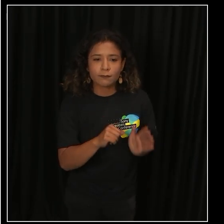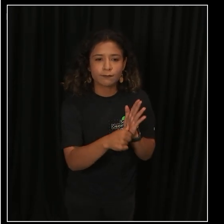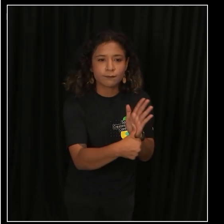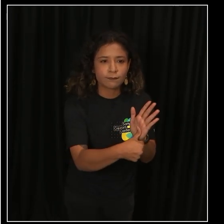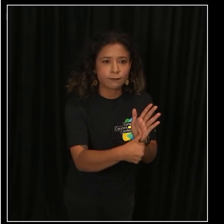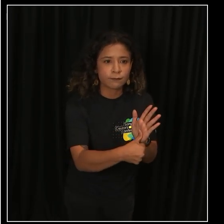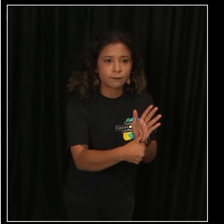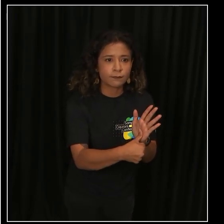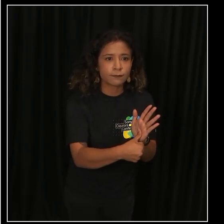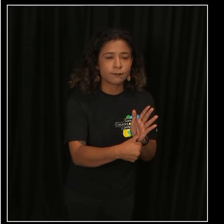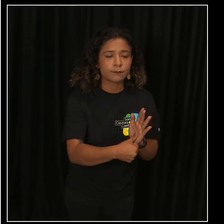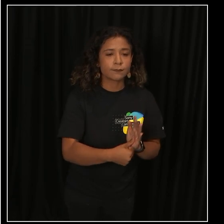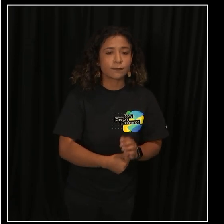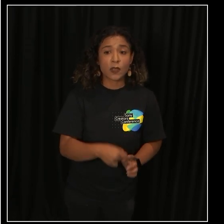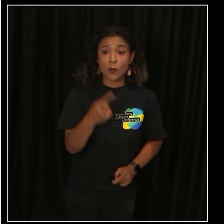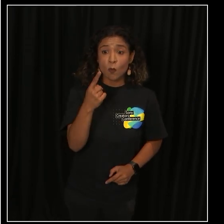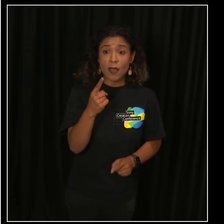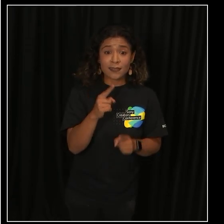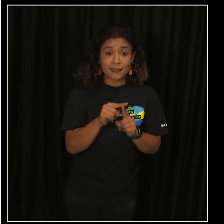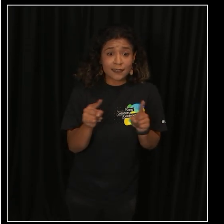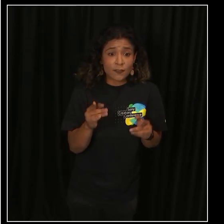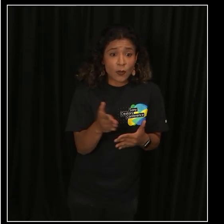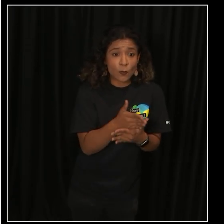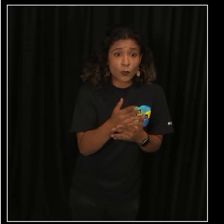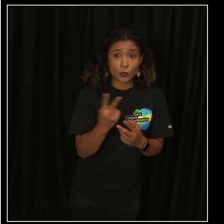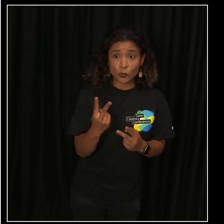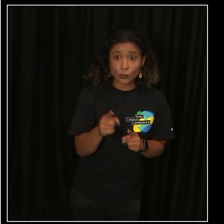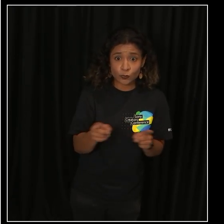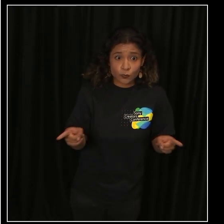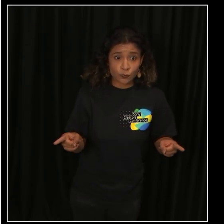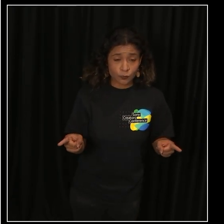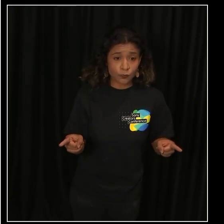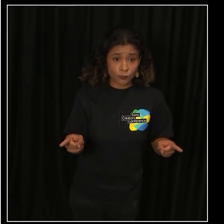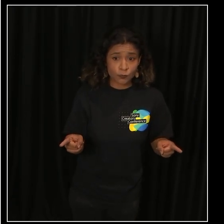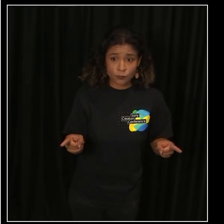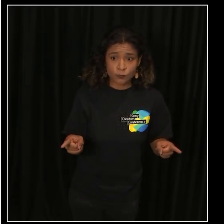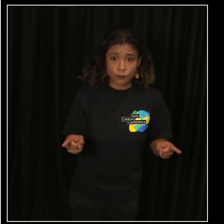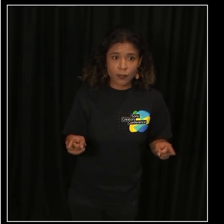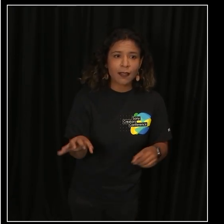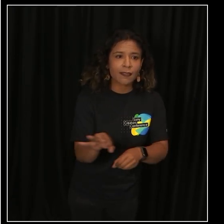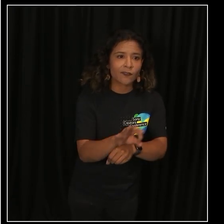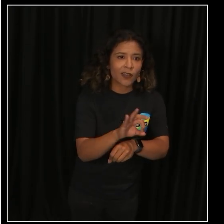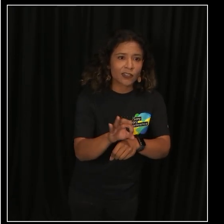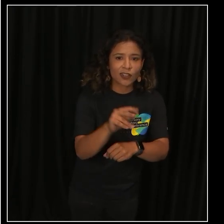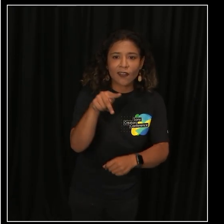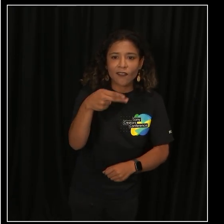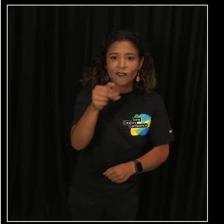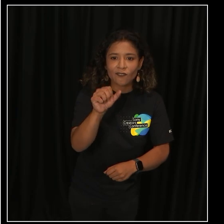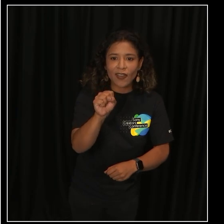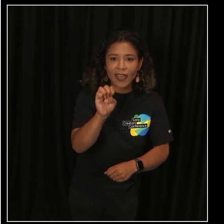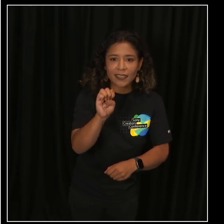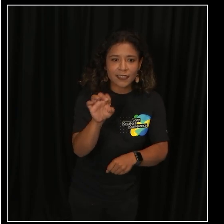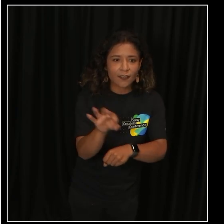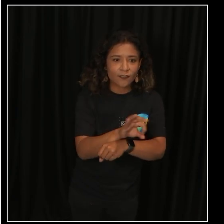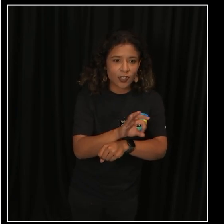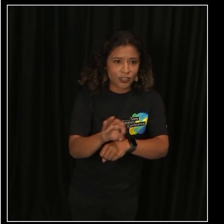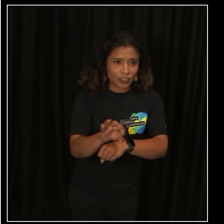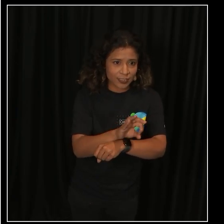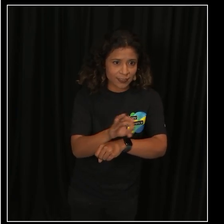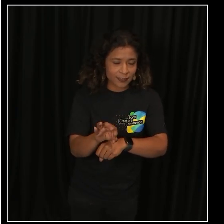One of the difference between the two is the phase function, a Rayleigh scattering in symmetrical forward and backward